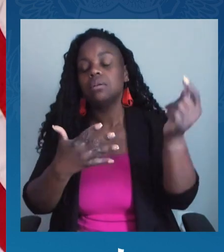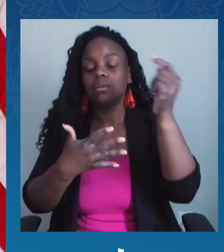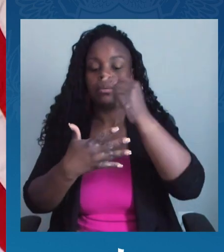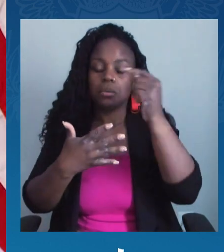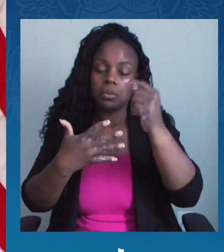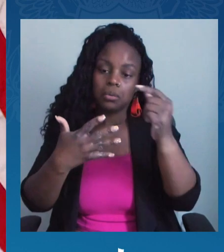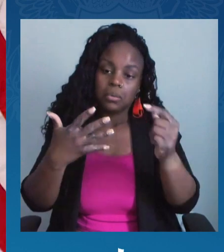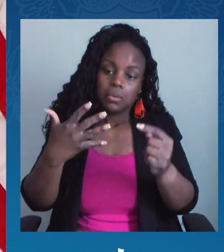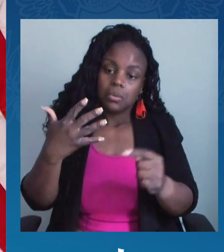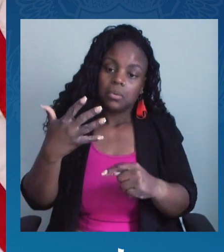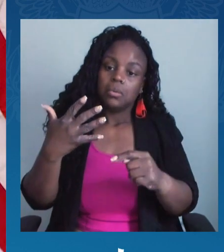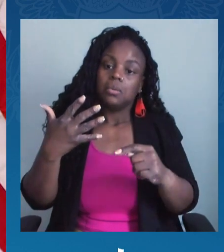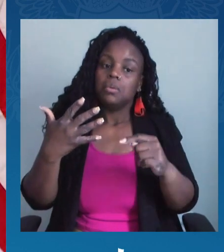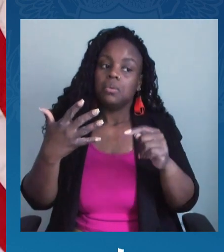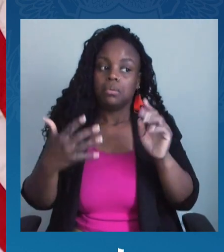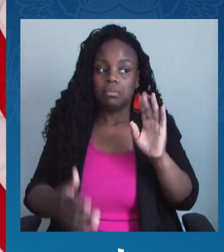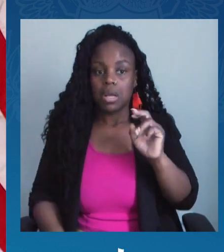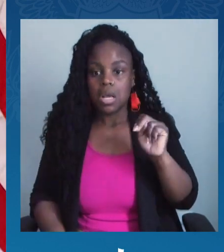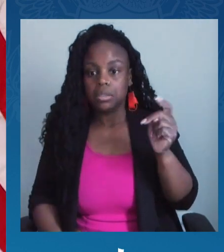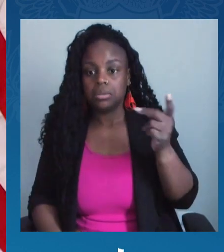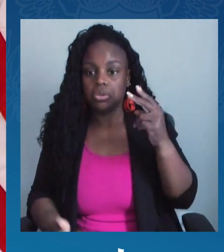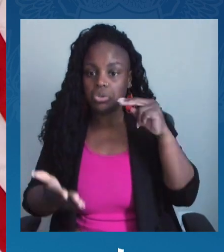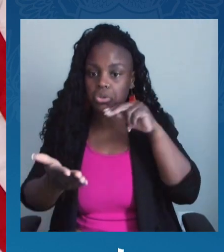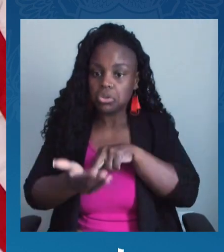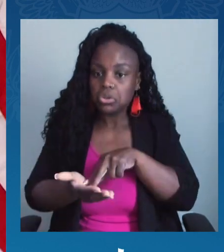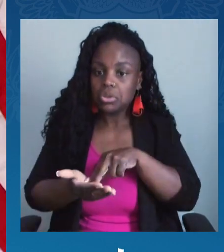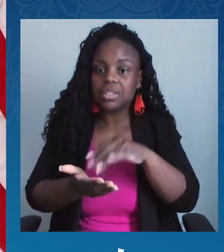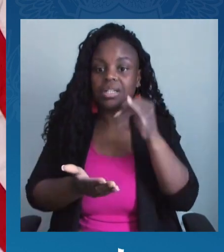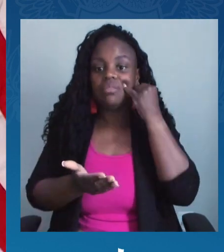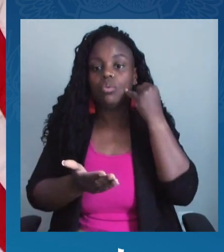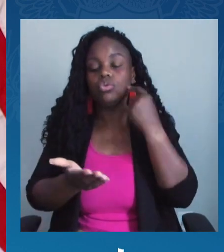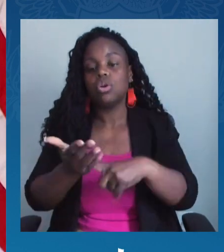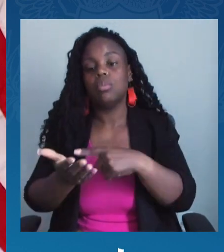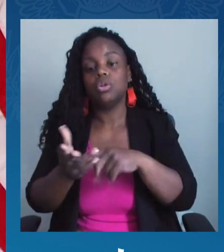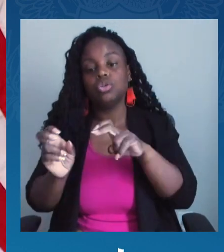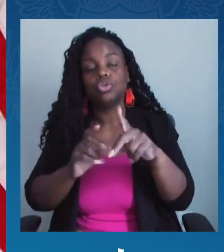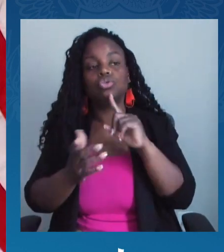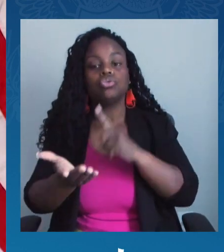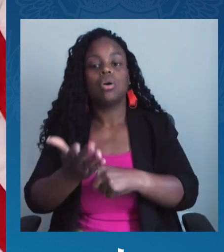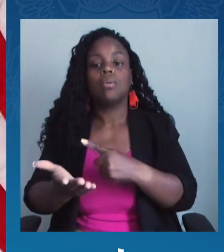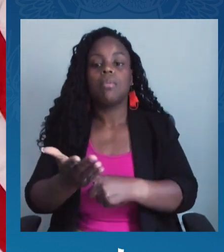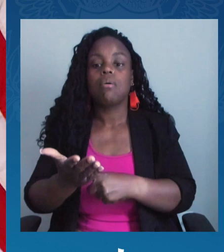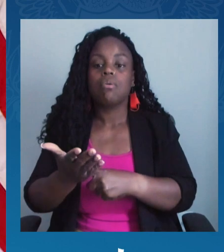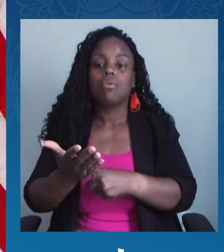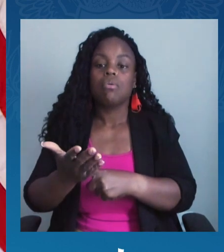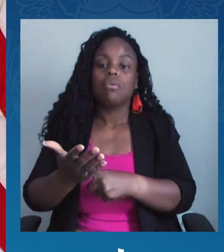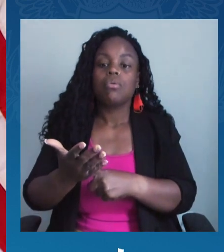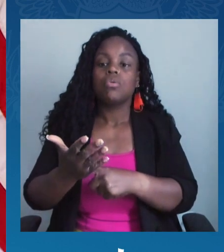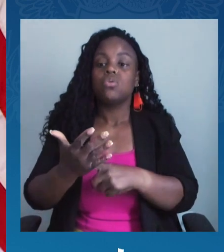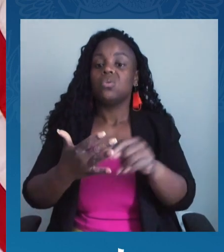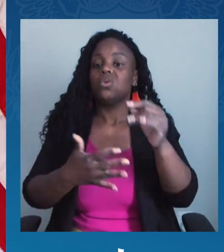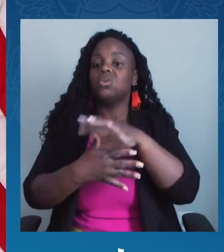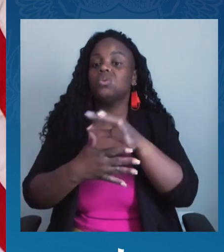whether going back to the issue raised of choice. Think about it. In certain states they are criminalizing.